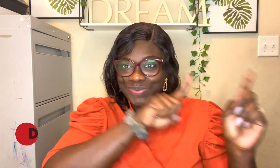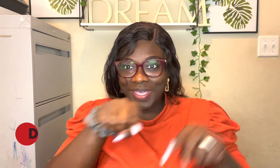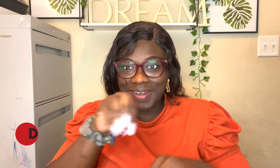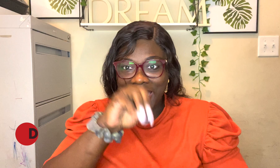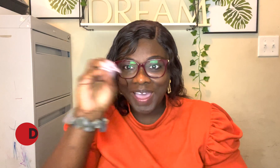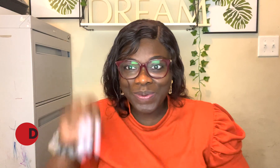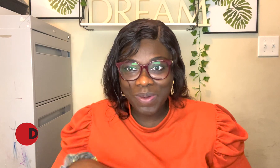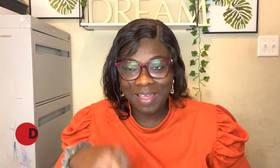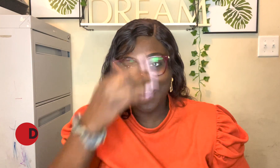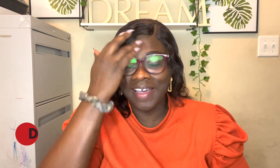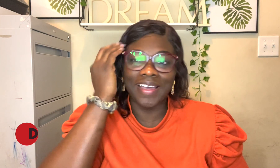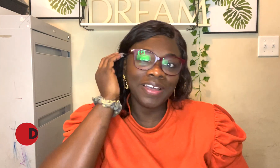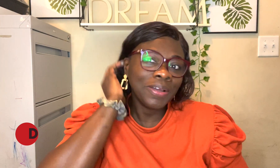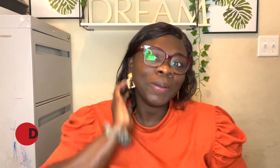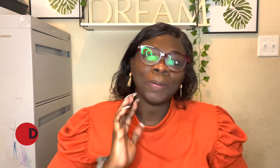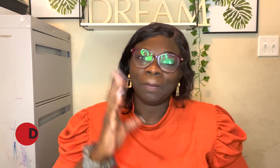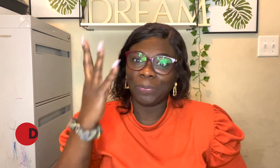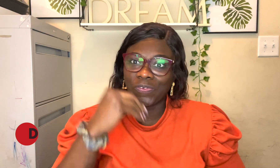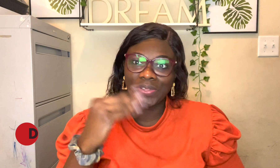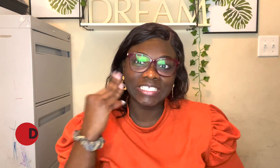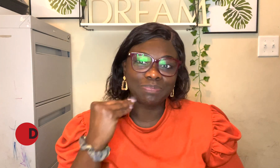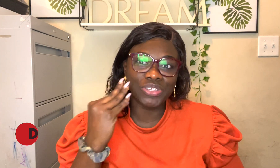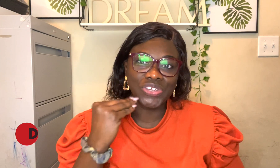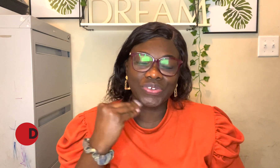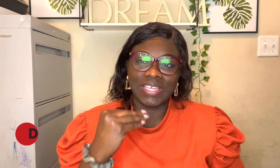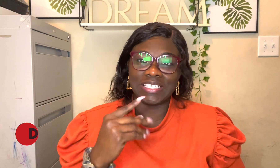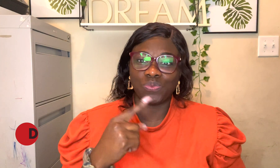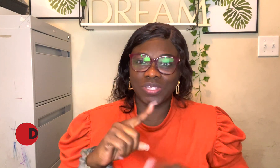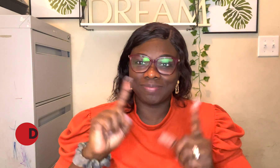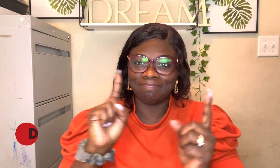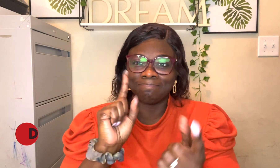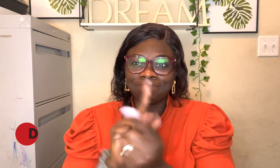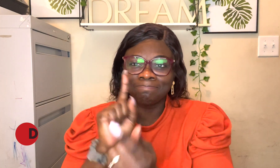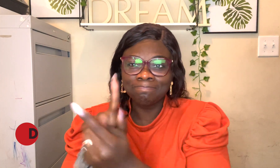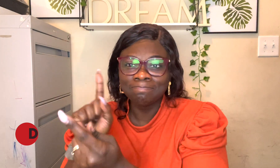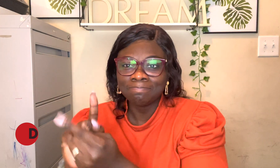and it was a beautiful experience. We worked to convince